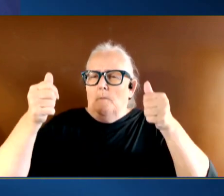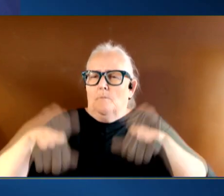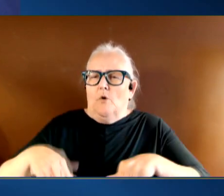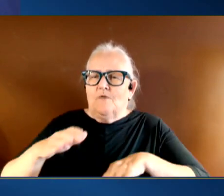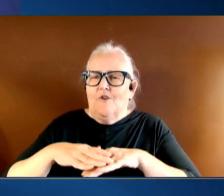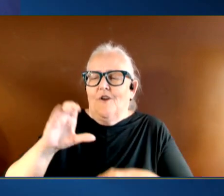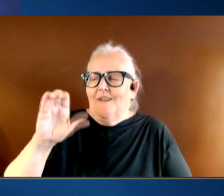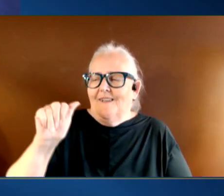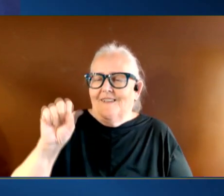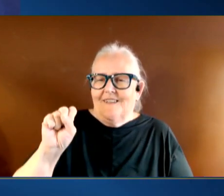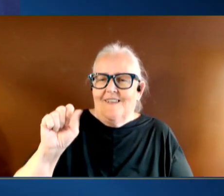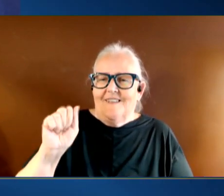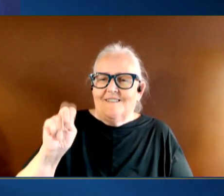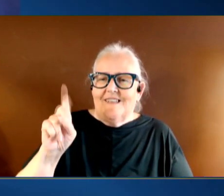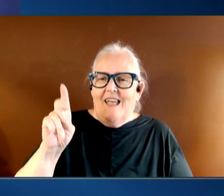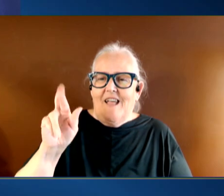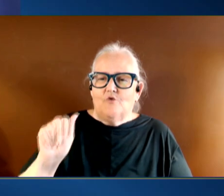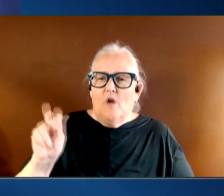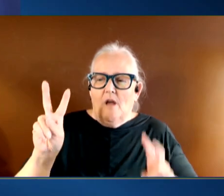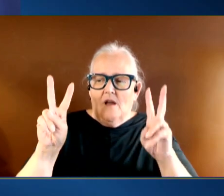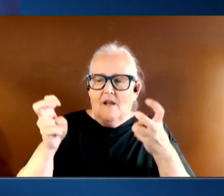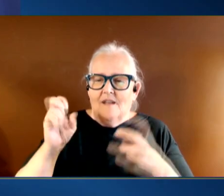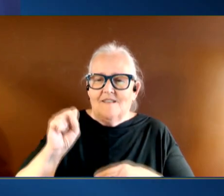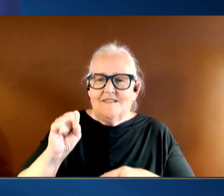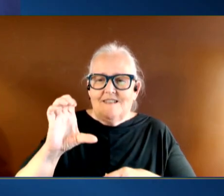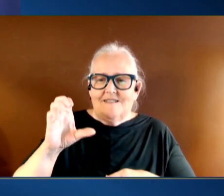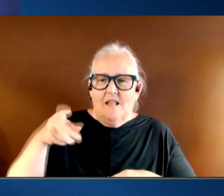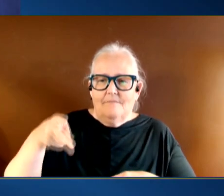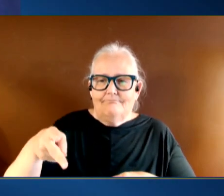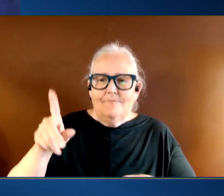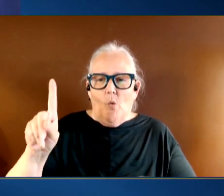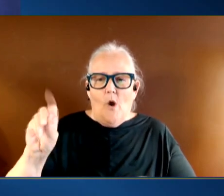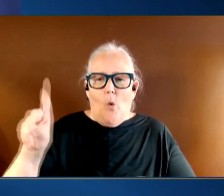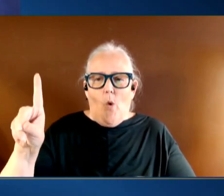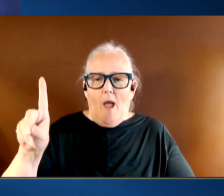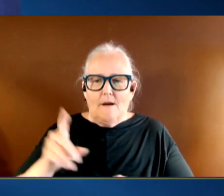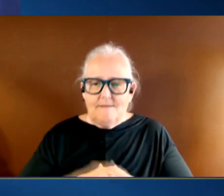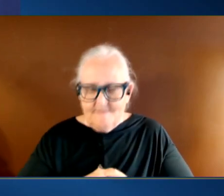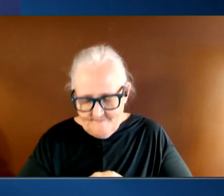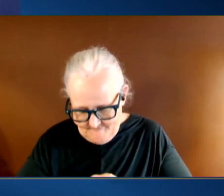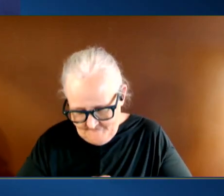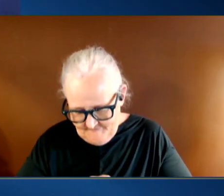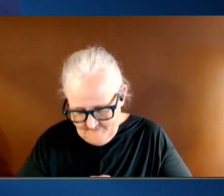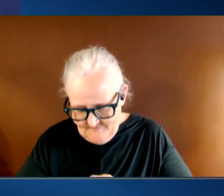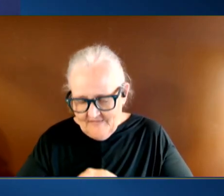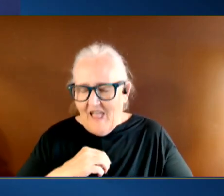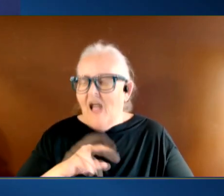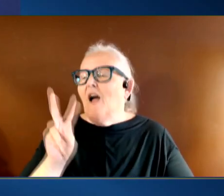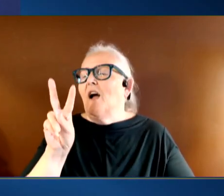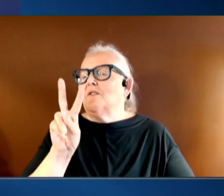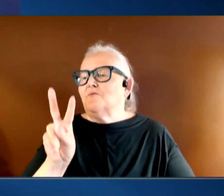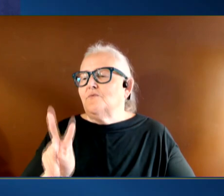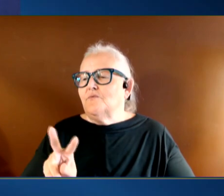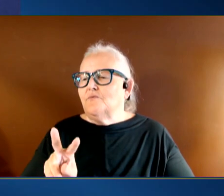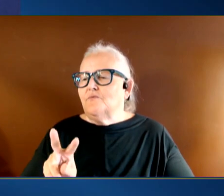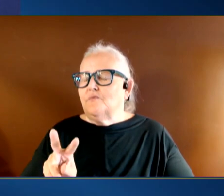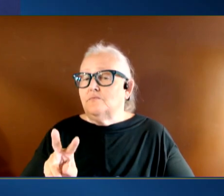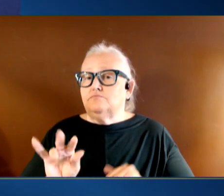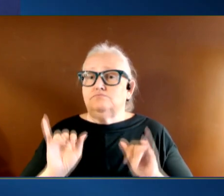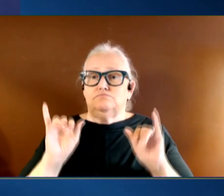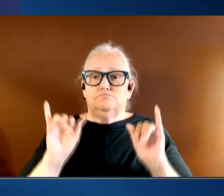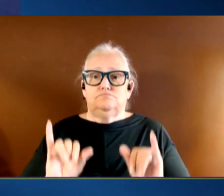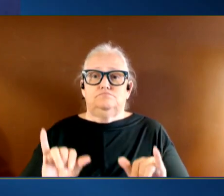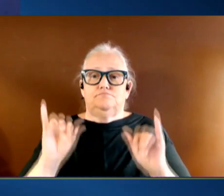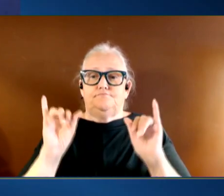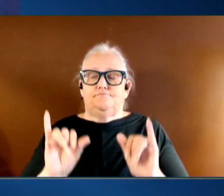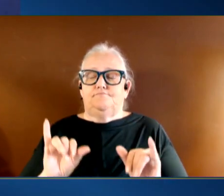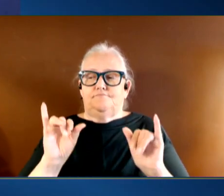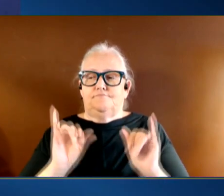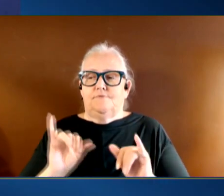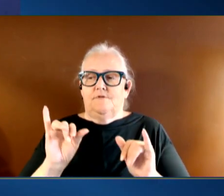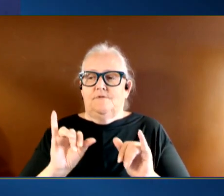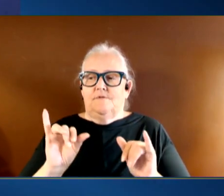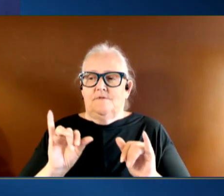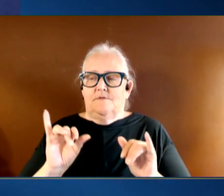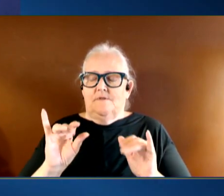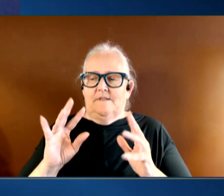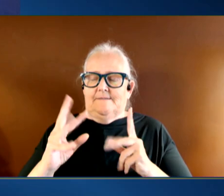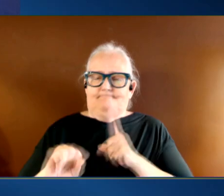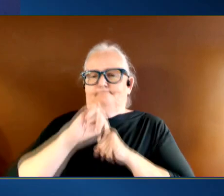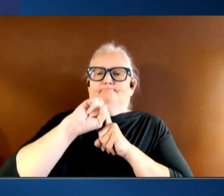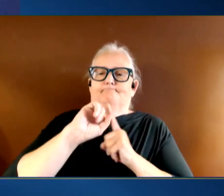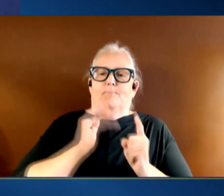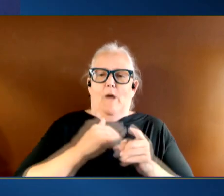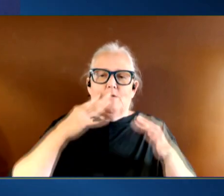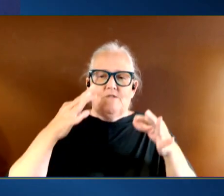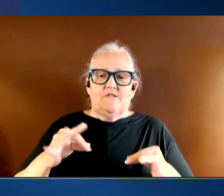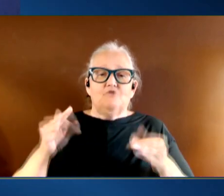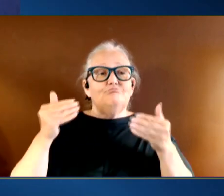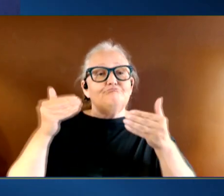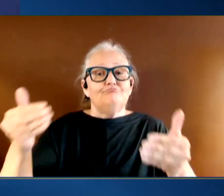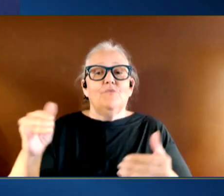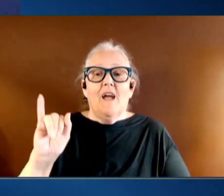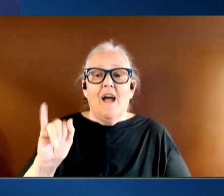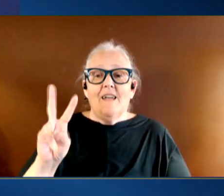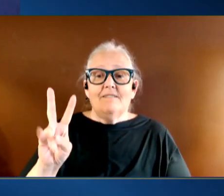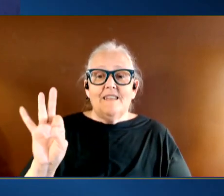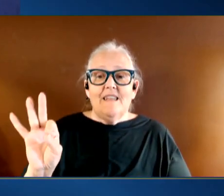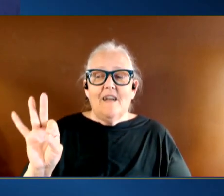Sickle Cell 101 really confounded my -- our decision to do IVF with genetic testing.